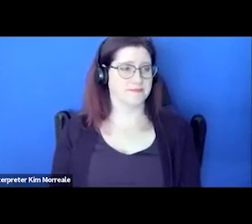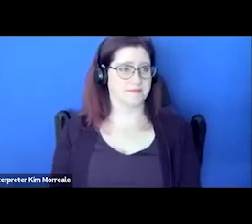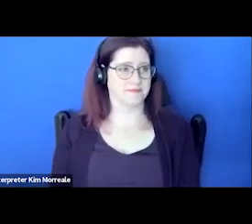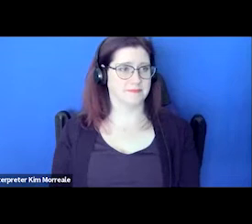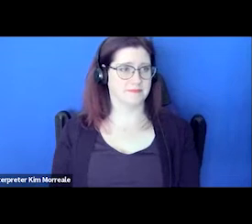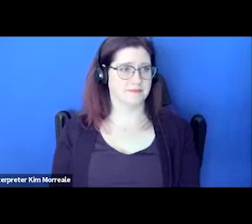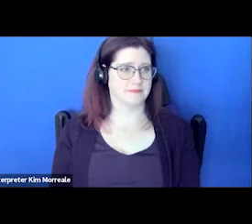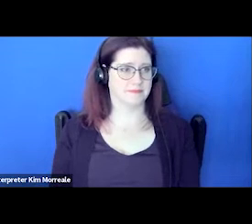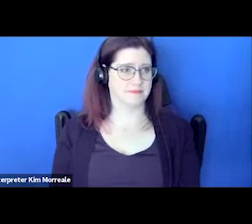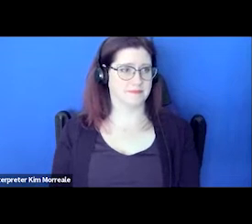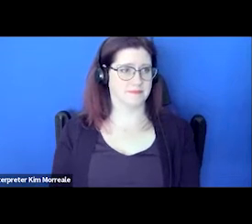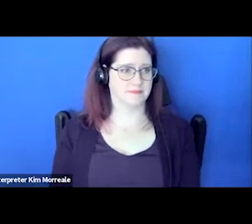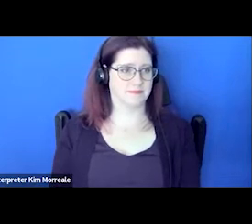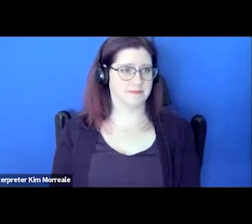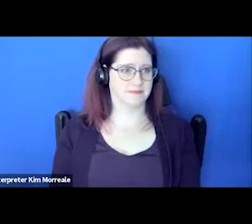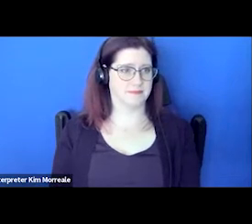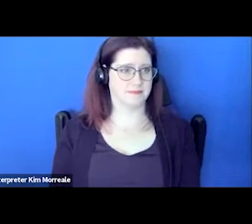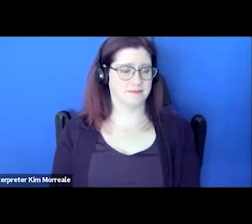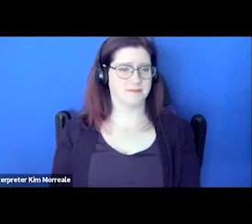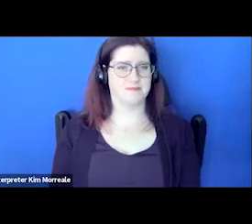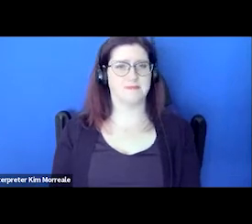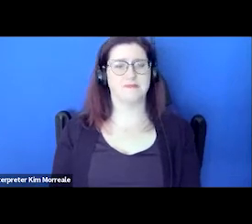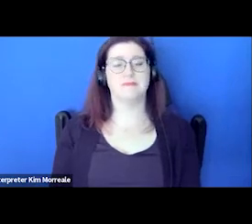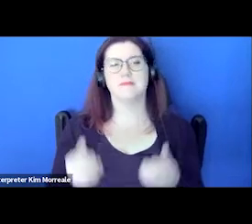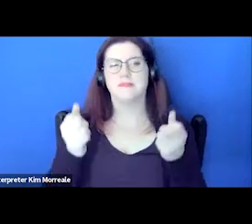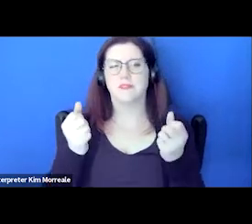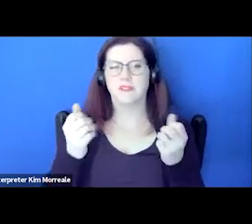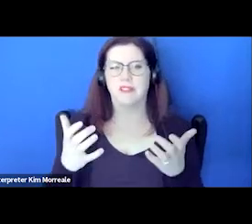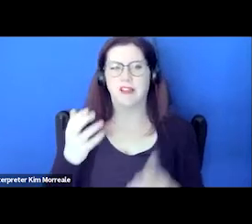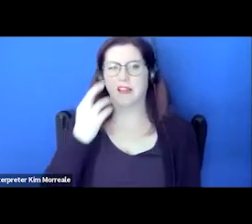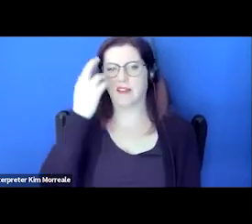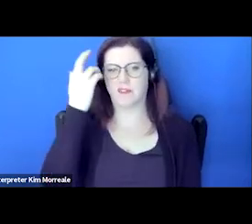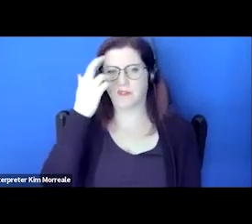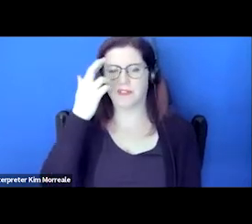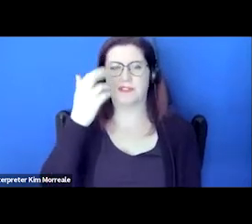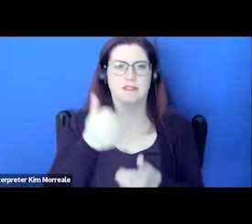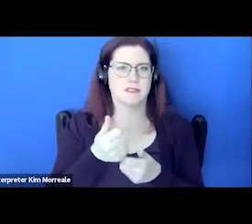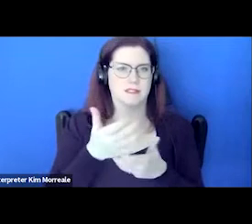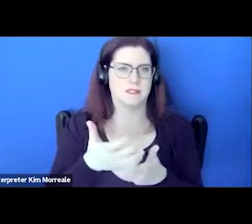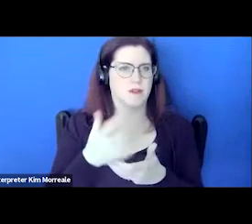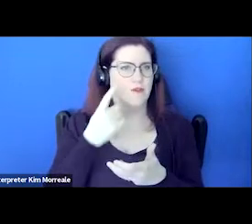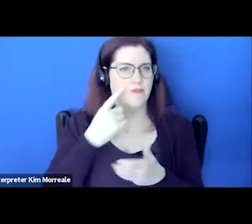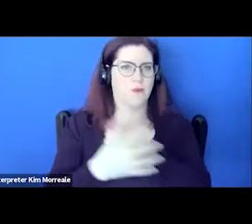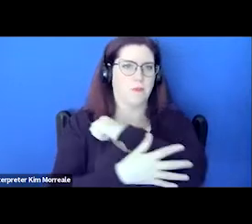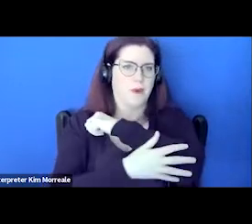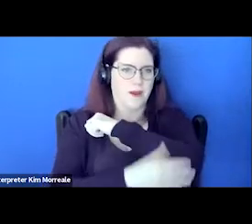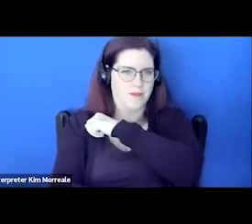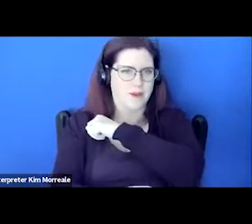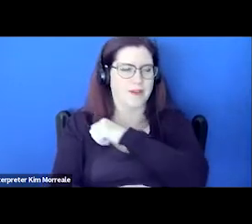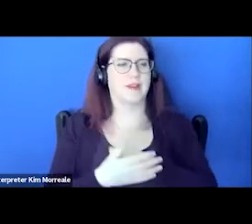So there are a lot of factors that contribute to poverty, substance abuse and homelessness in these communities,